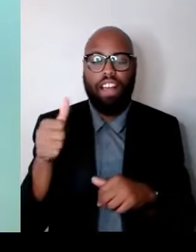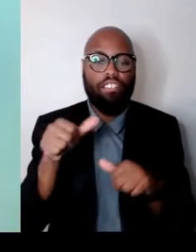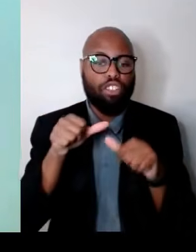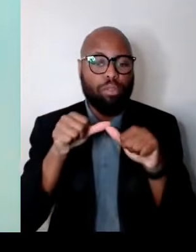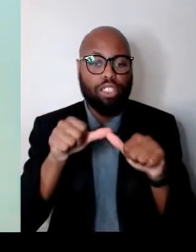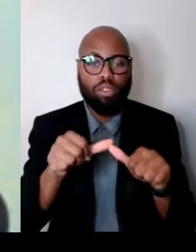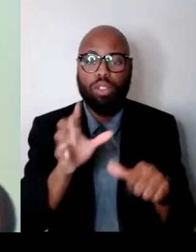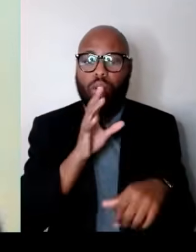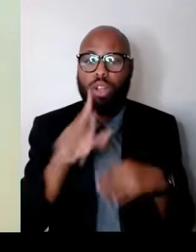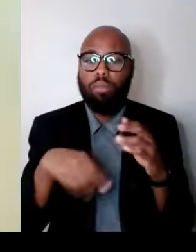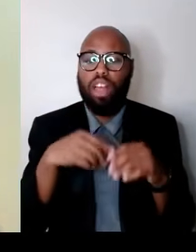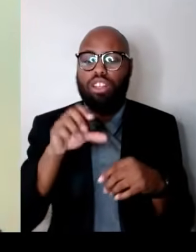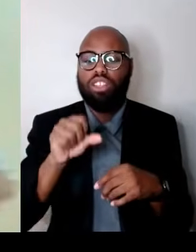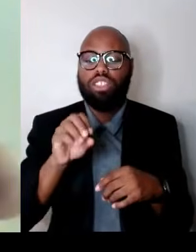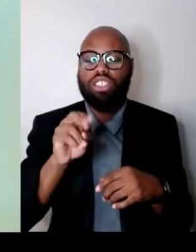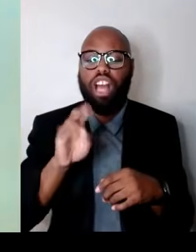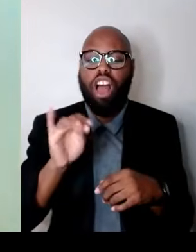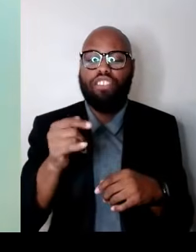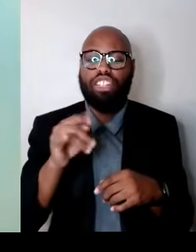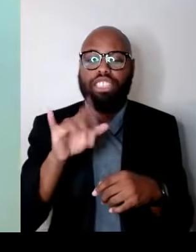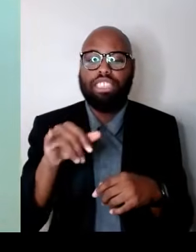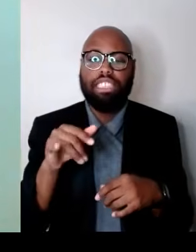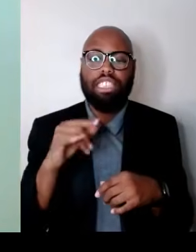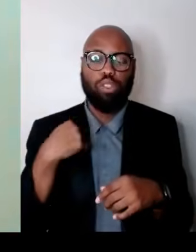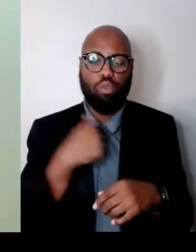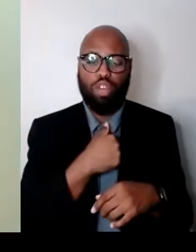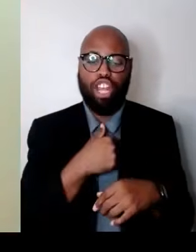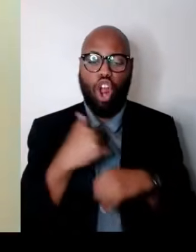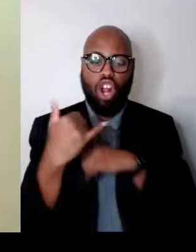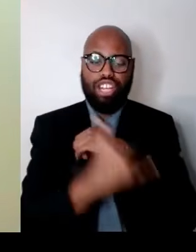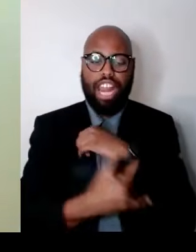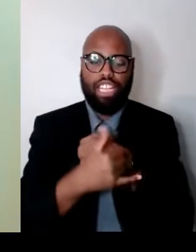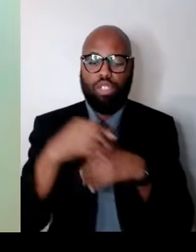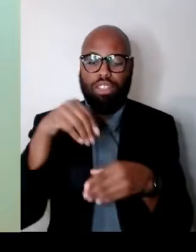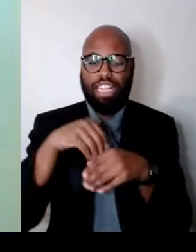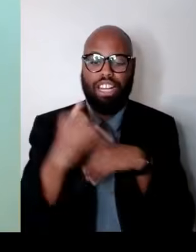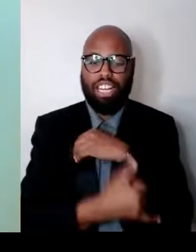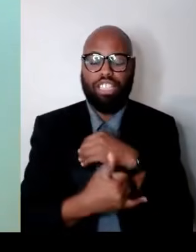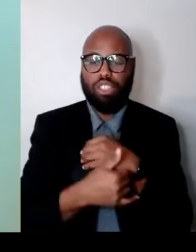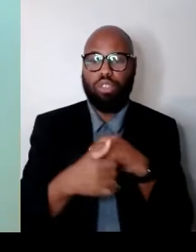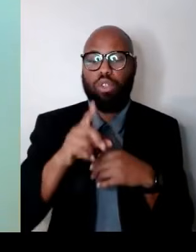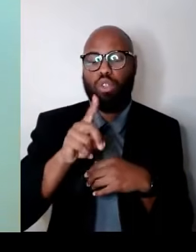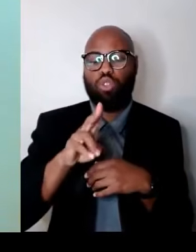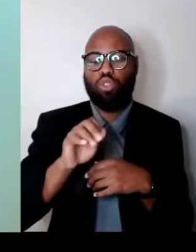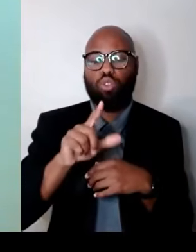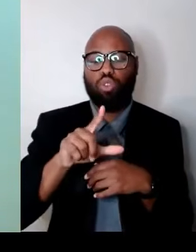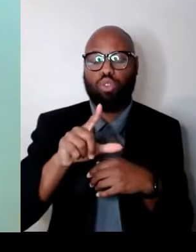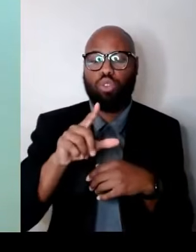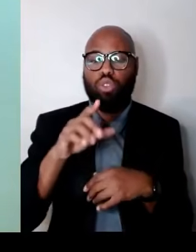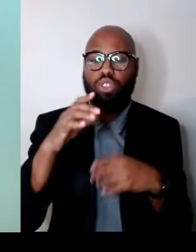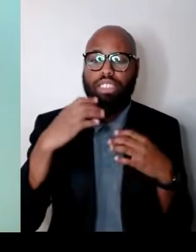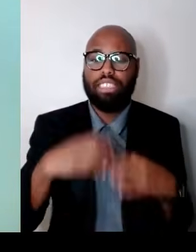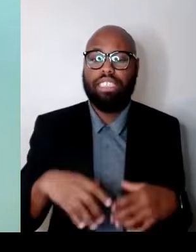because we are nations within this nation, we are dual citizens when we are native,